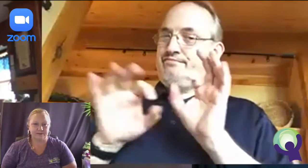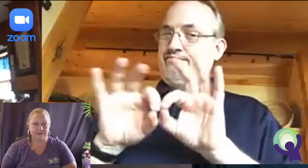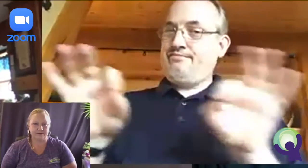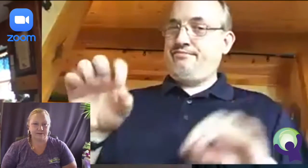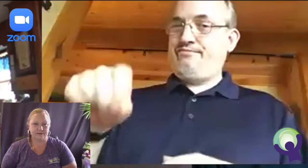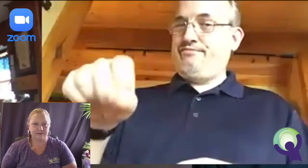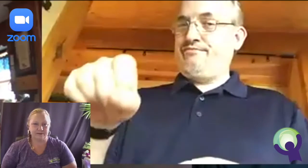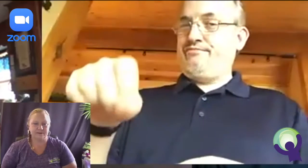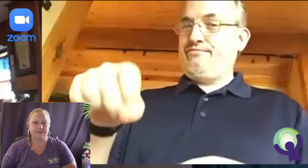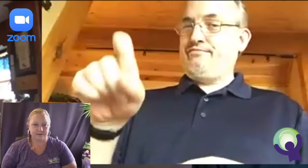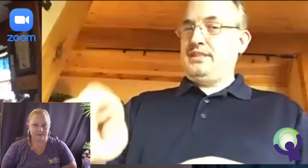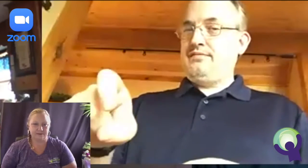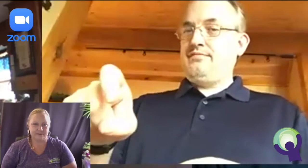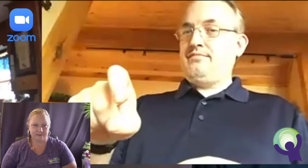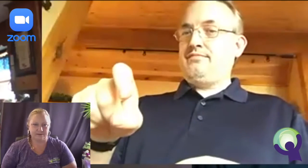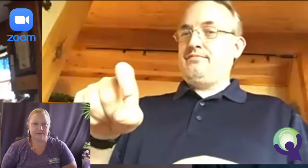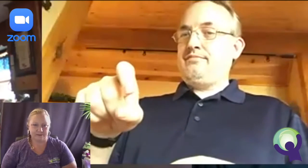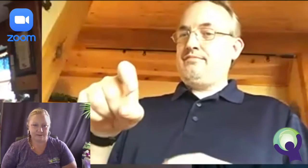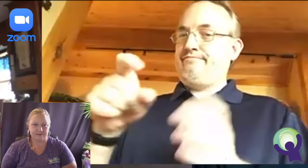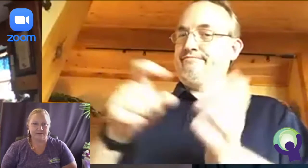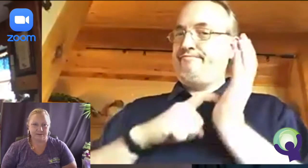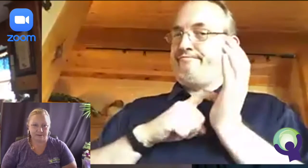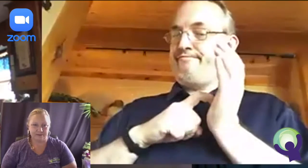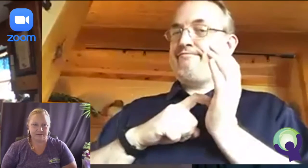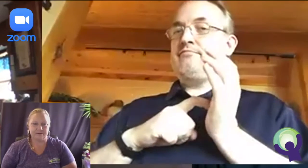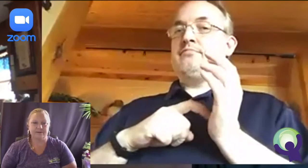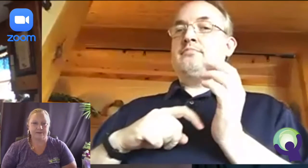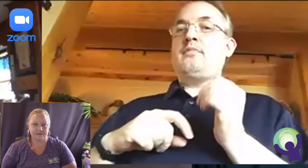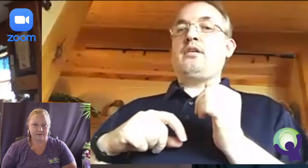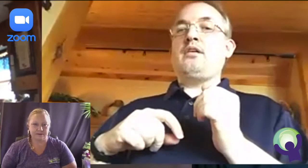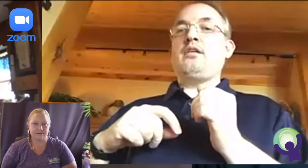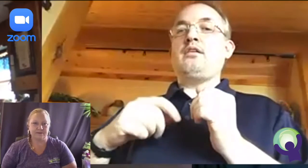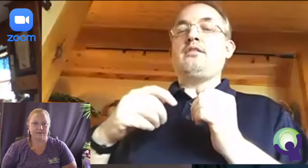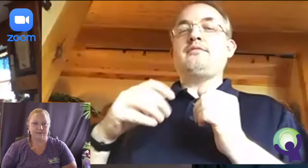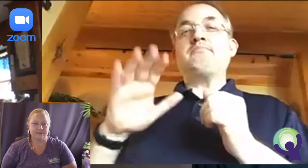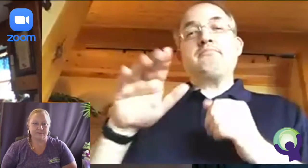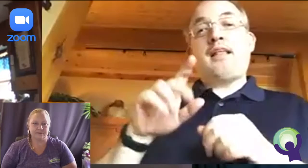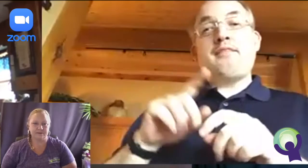Most of the job at this agency does require a degree most of these positions